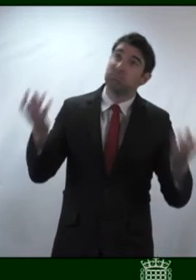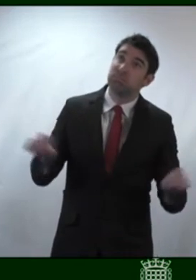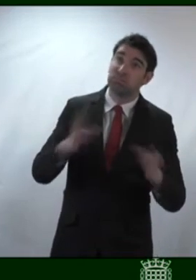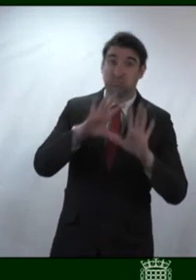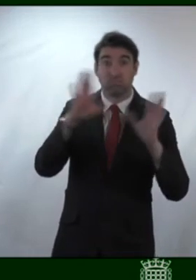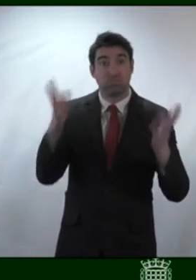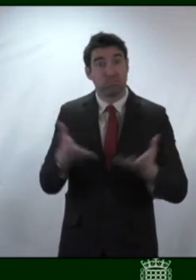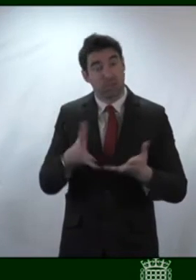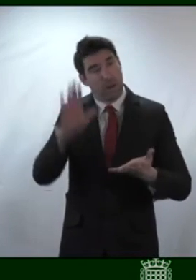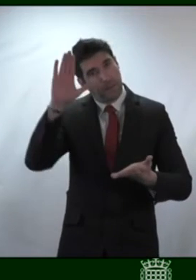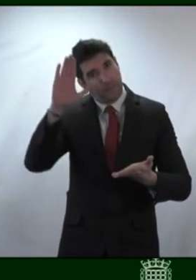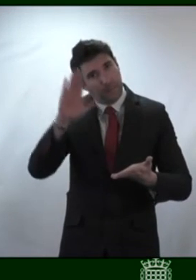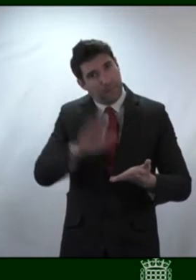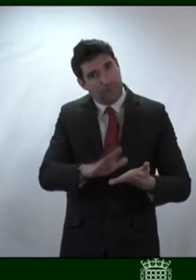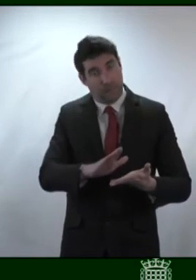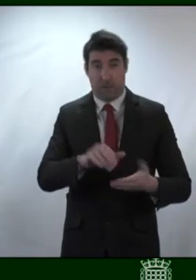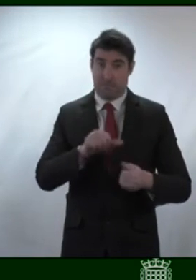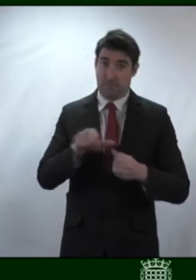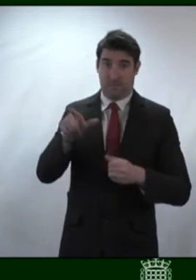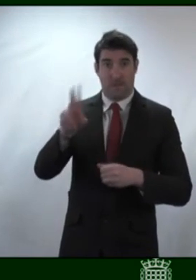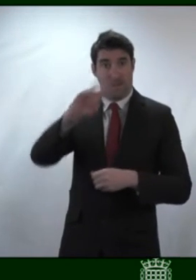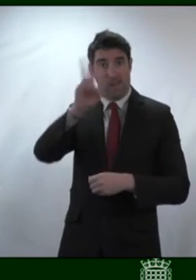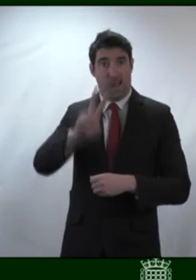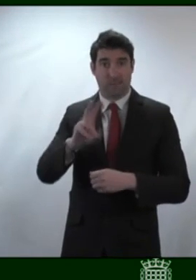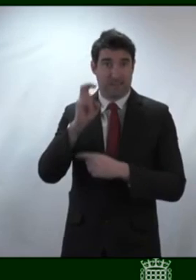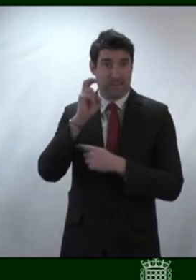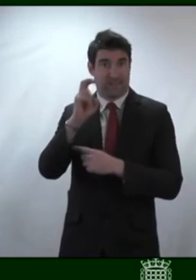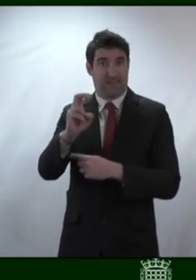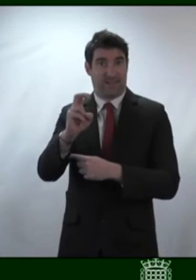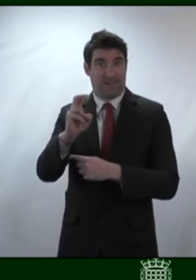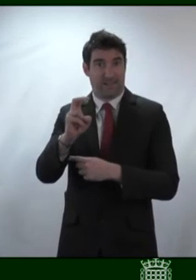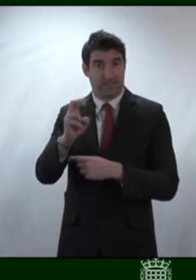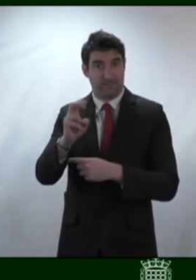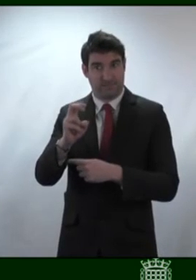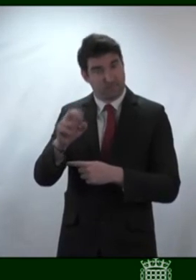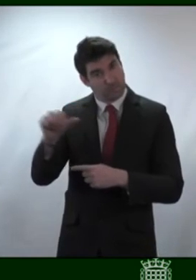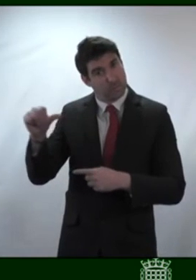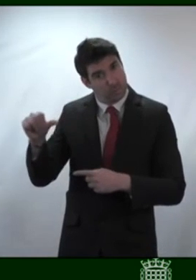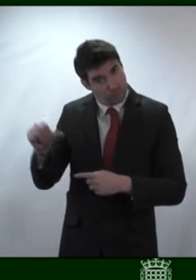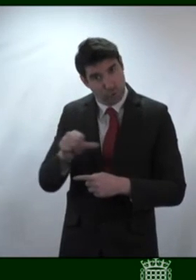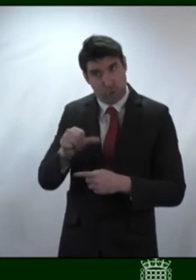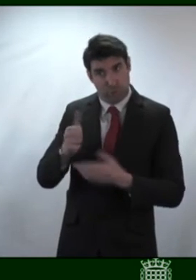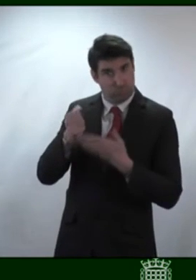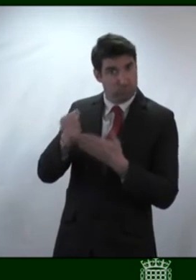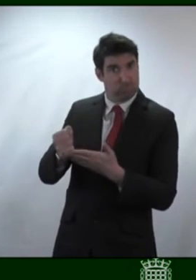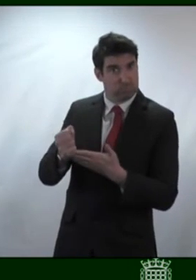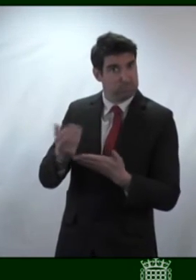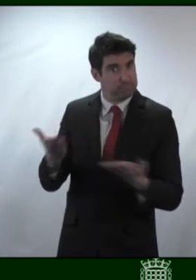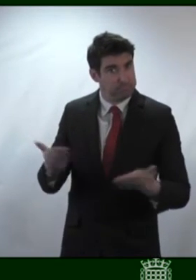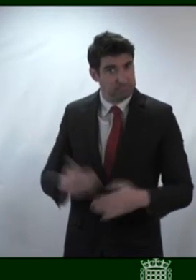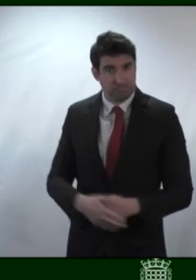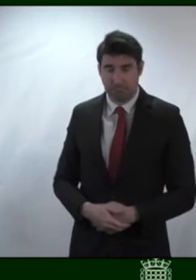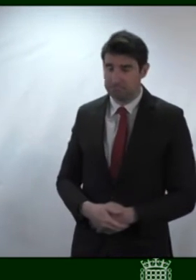sector in full, as he promised? >> The Prime Minister